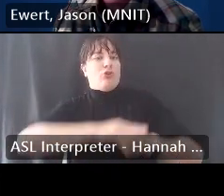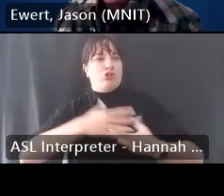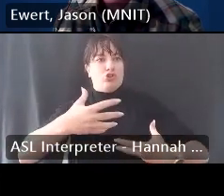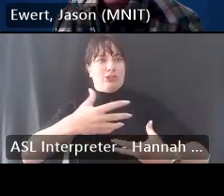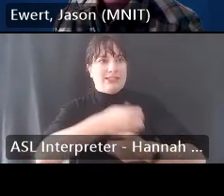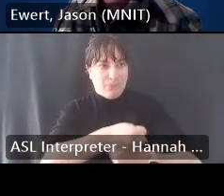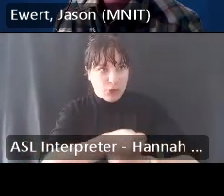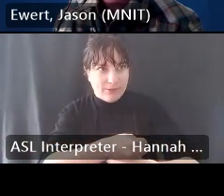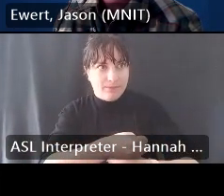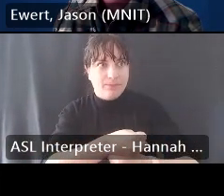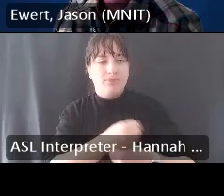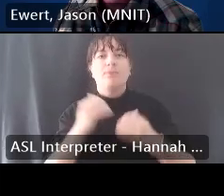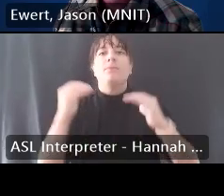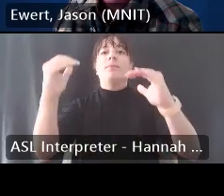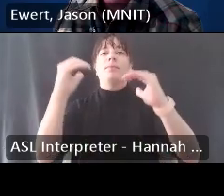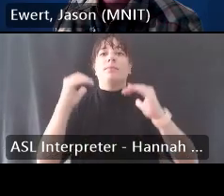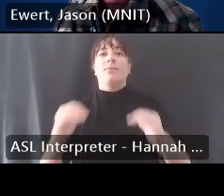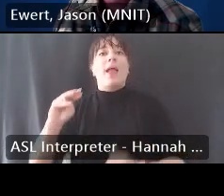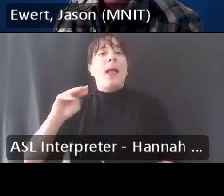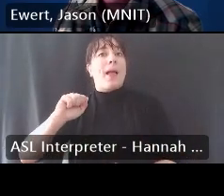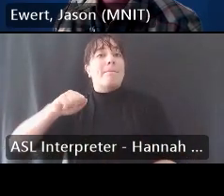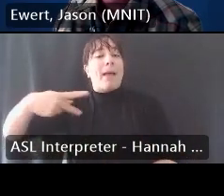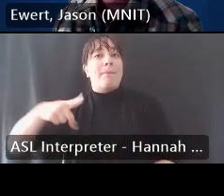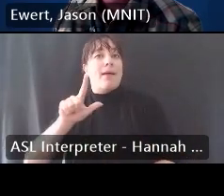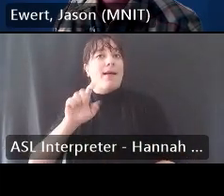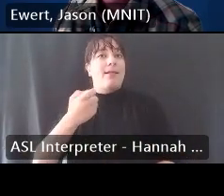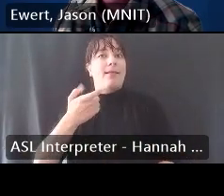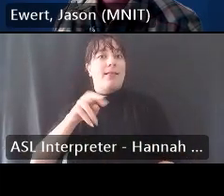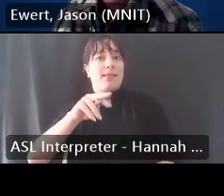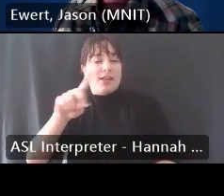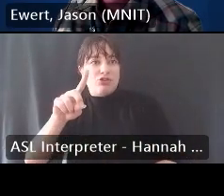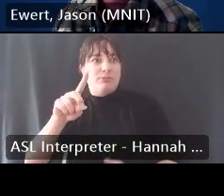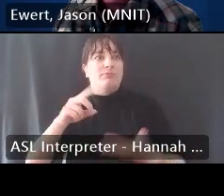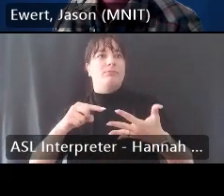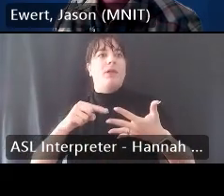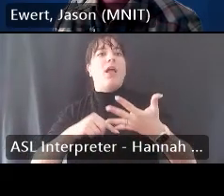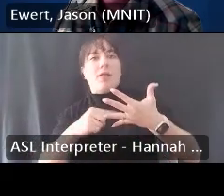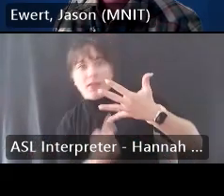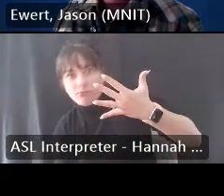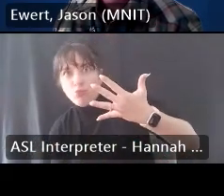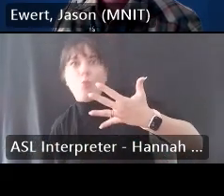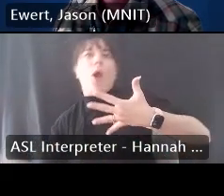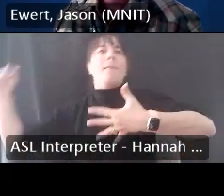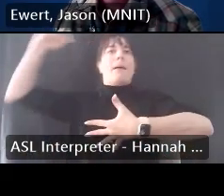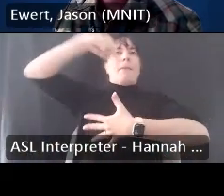Map legend, heading level 3. And map legend. Rapping to top, cumulative impact-- Now I'm going back to the top.